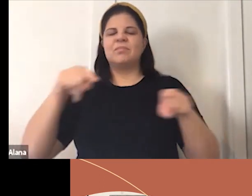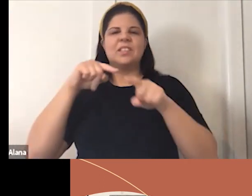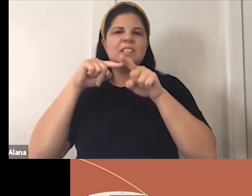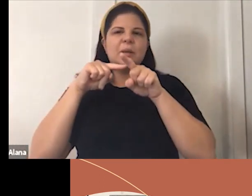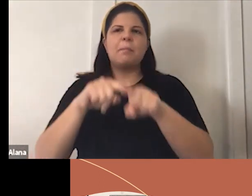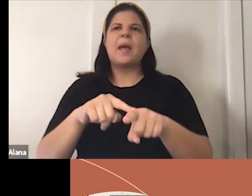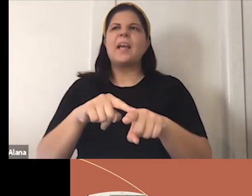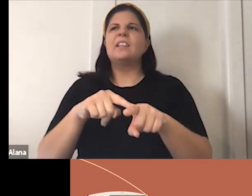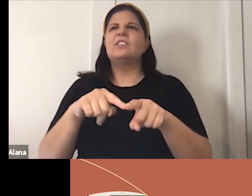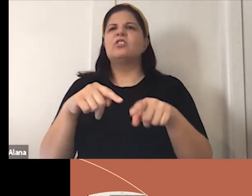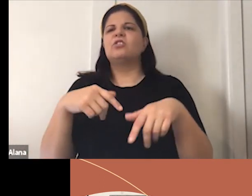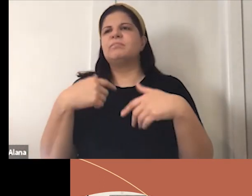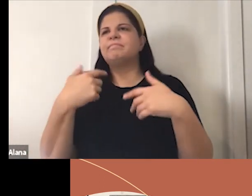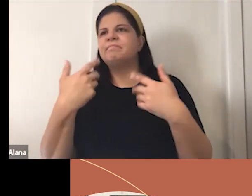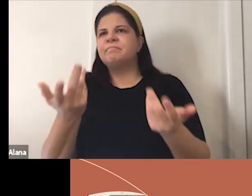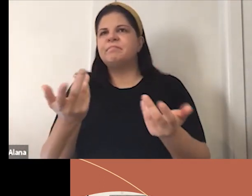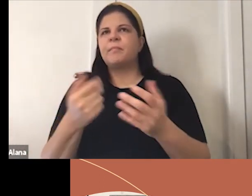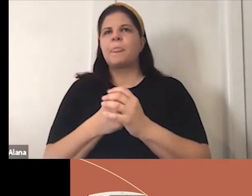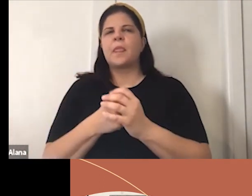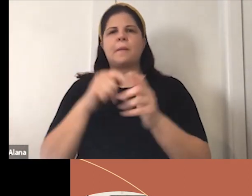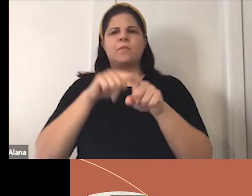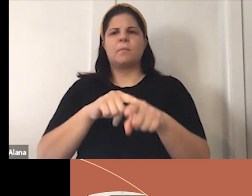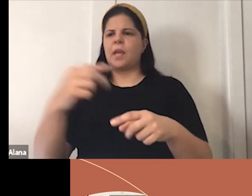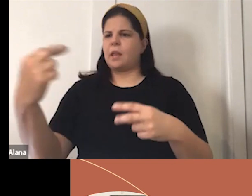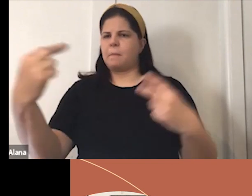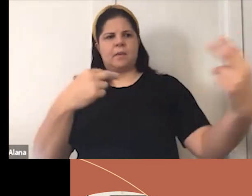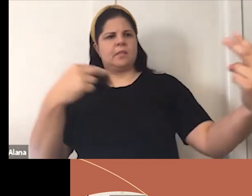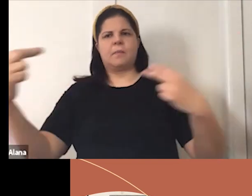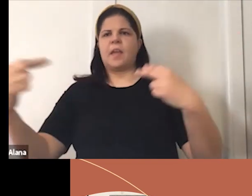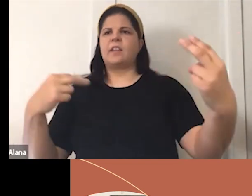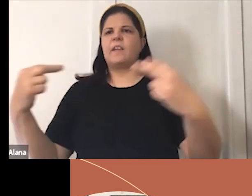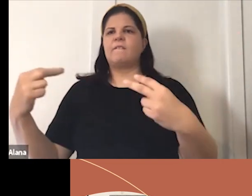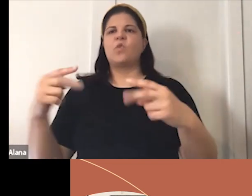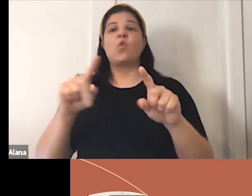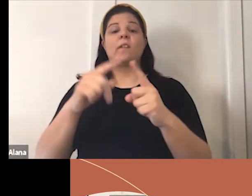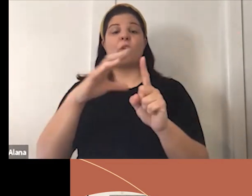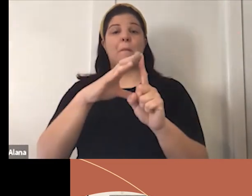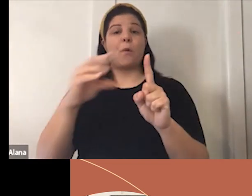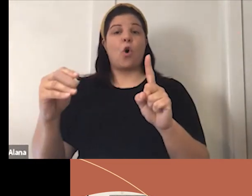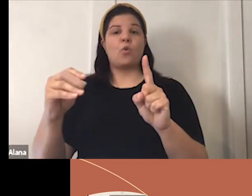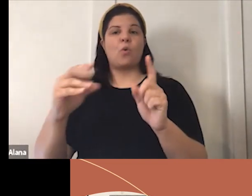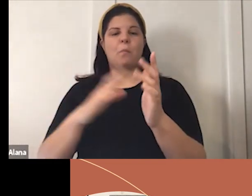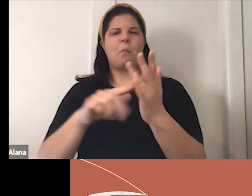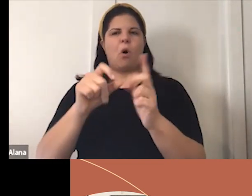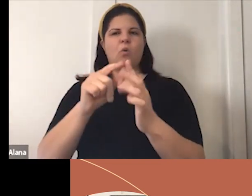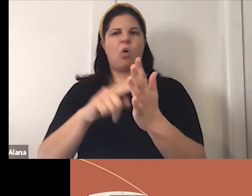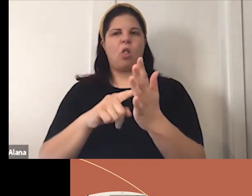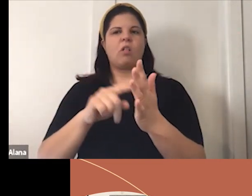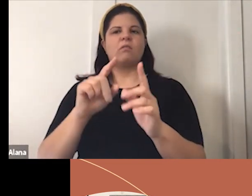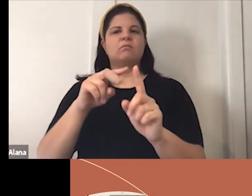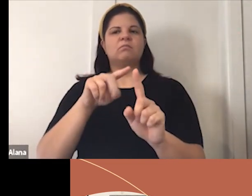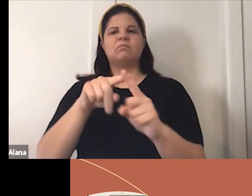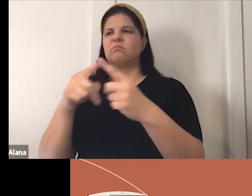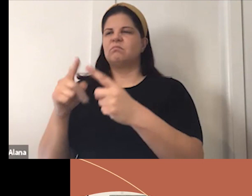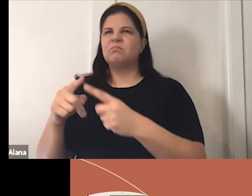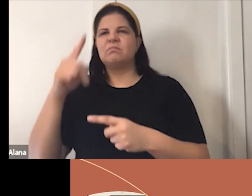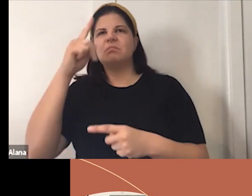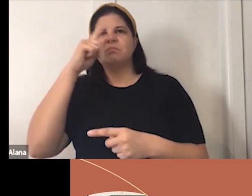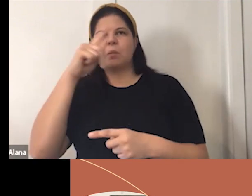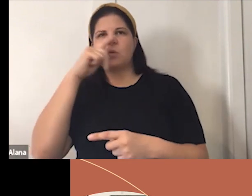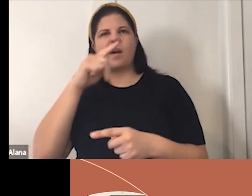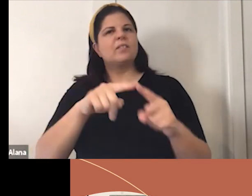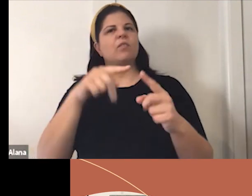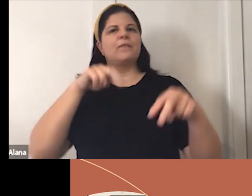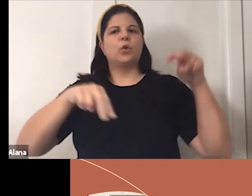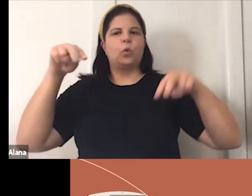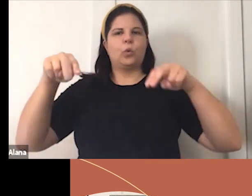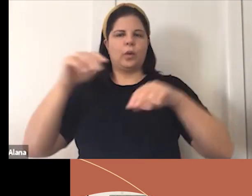on the perceptive or the model that people use when they think or talk about disability.